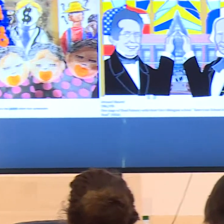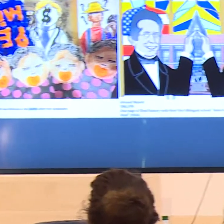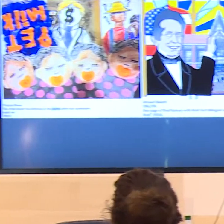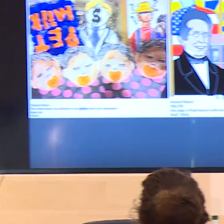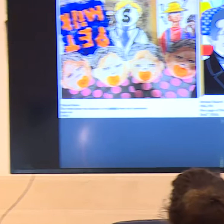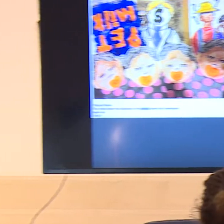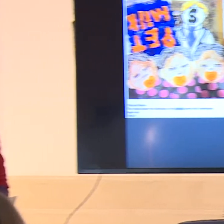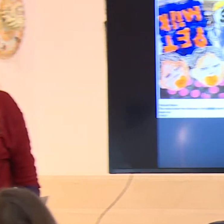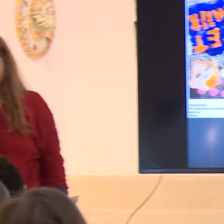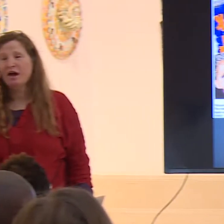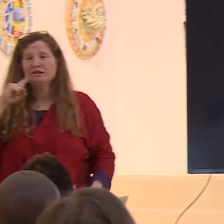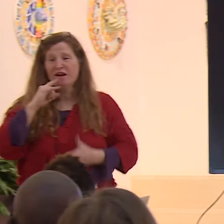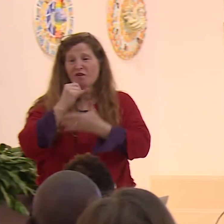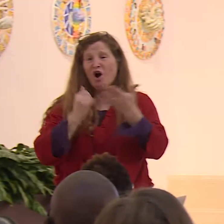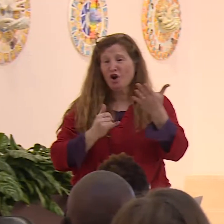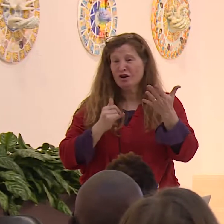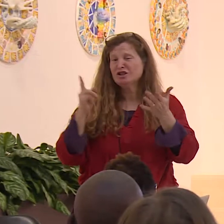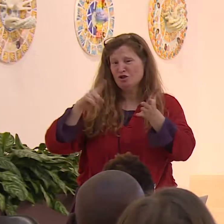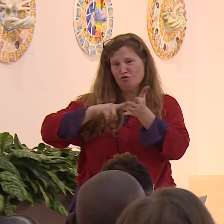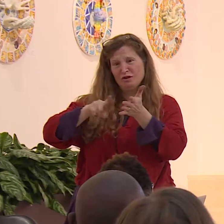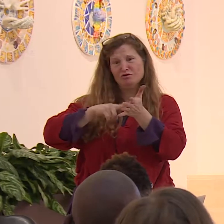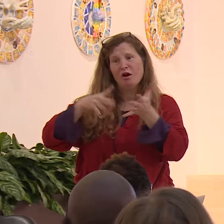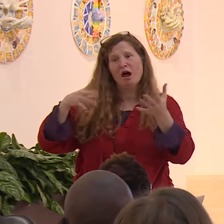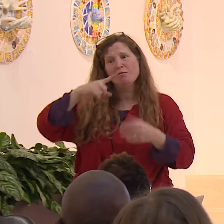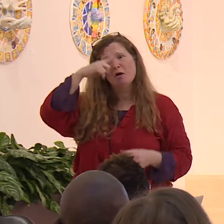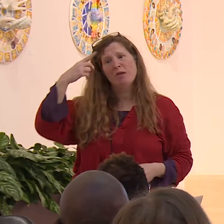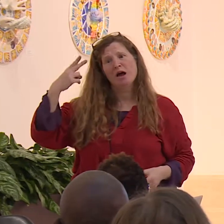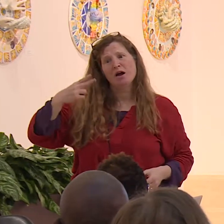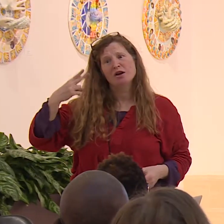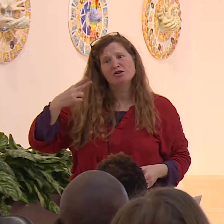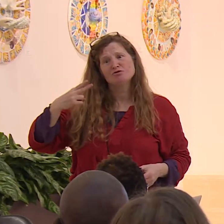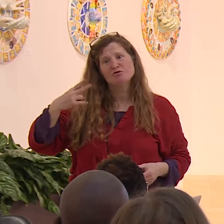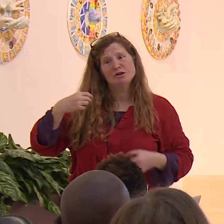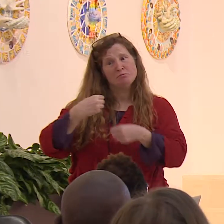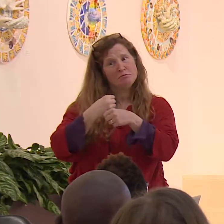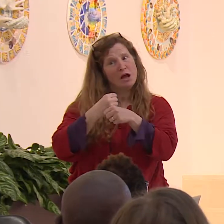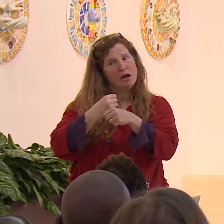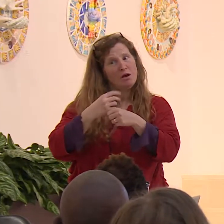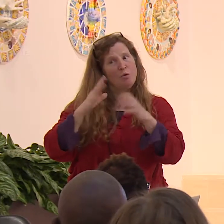Patti Durr: So the artist here on the left, Takiyah Harris, is a black deaf artist, and she does a lot